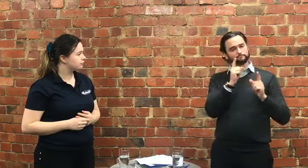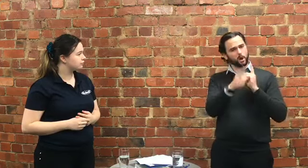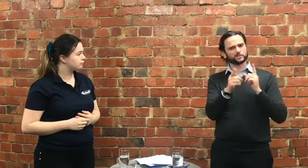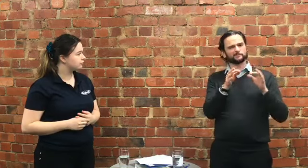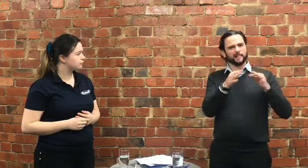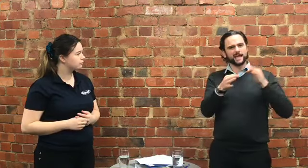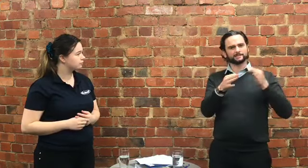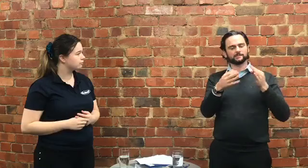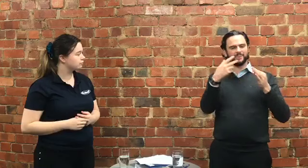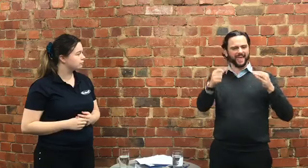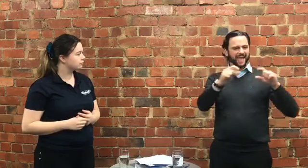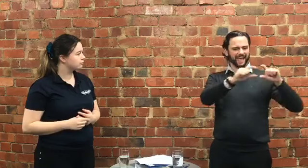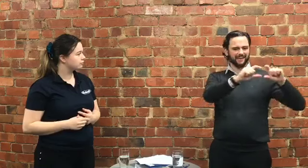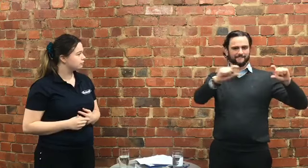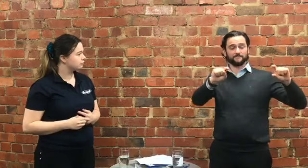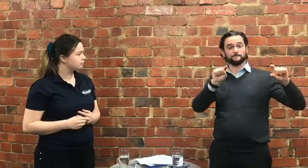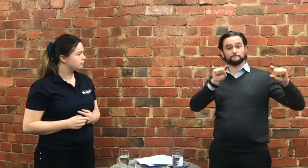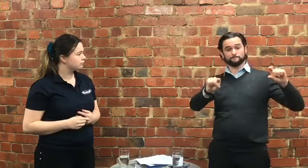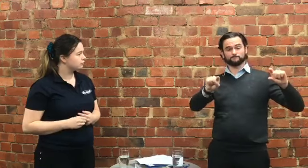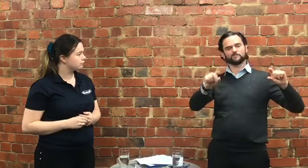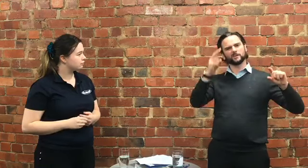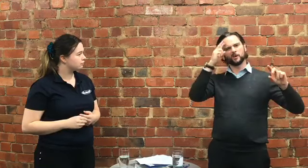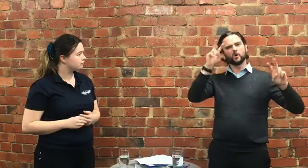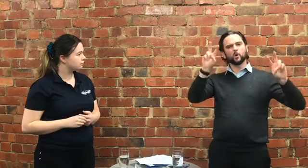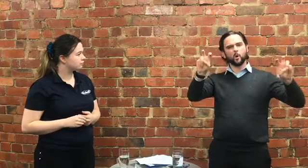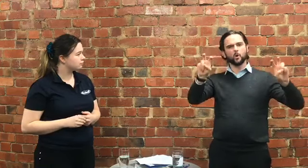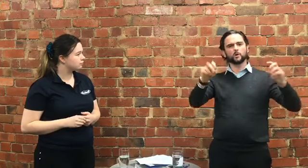Well, in most plans they do have